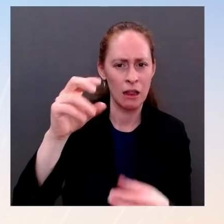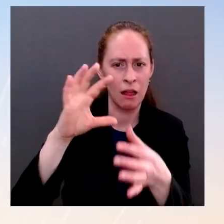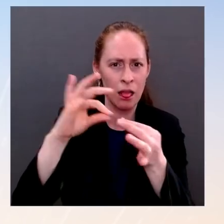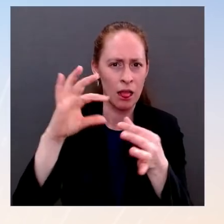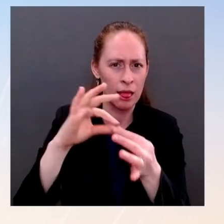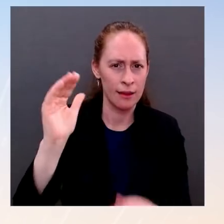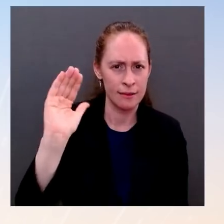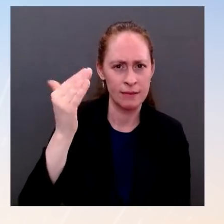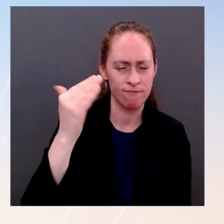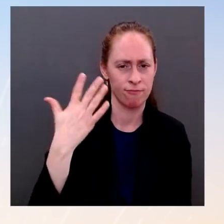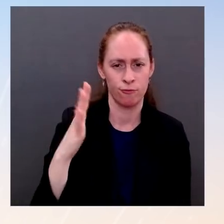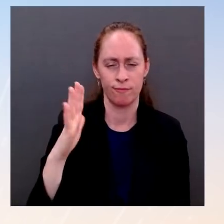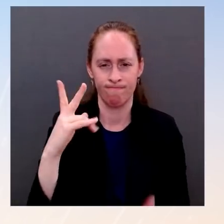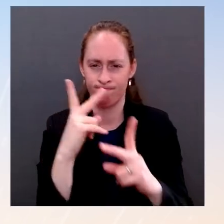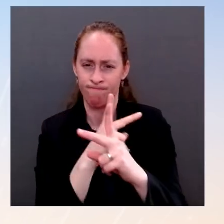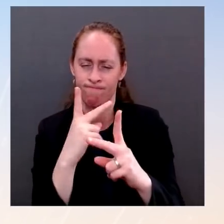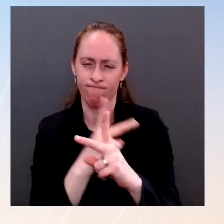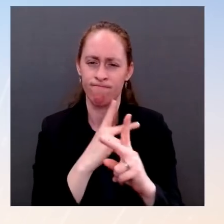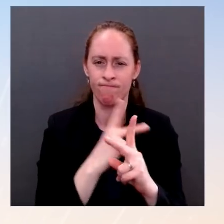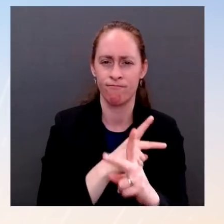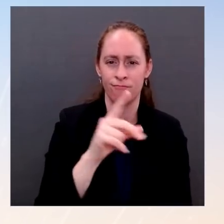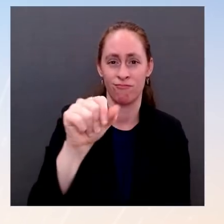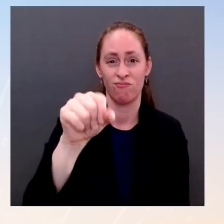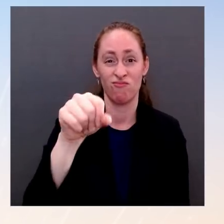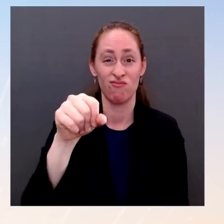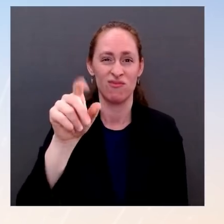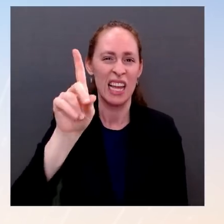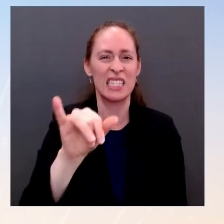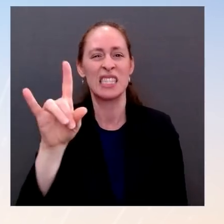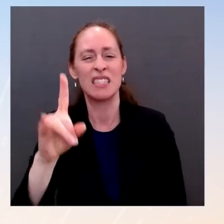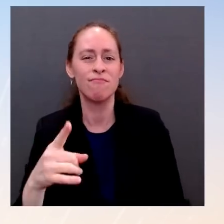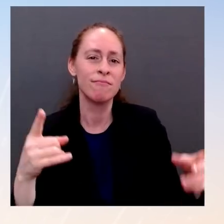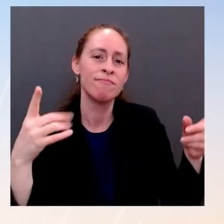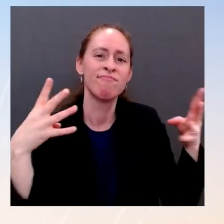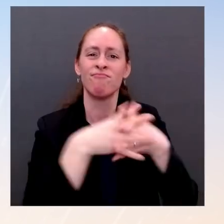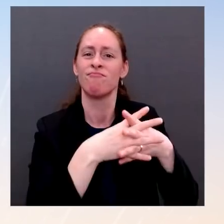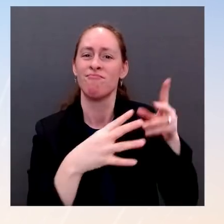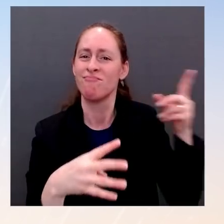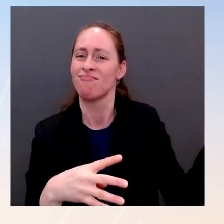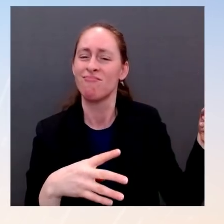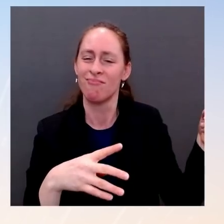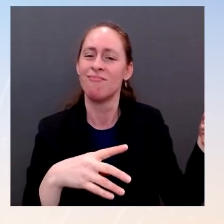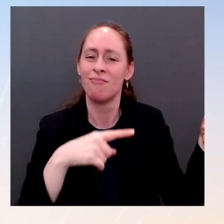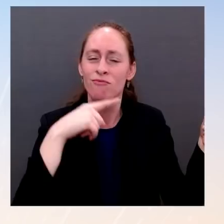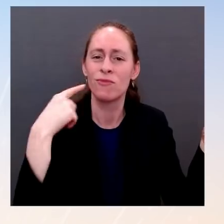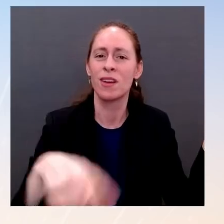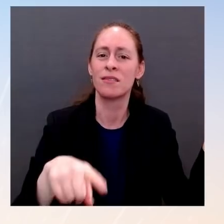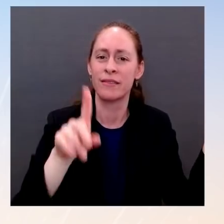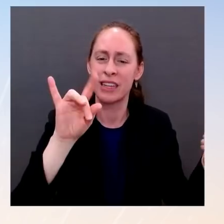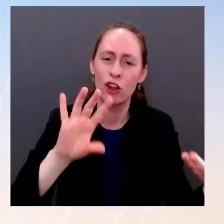Can you tell us, specifically, when you assessed that, how extensive it was? And obviously, you've been warning for days